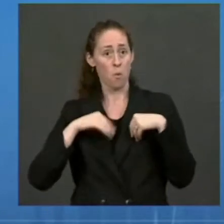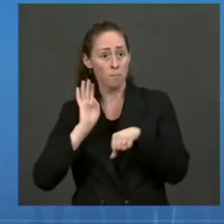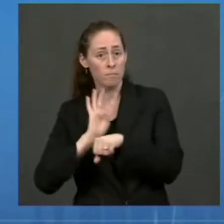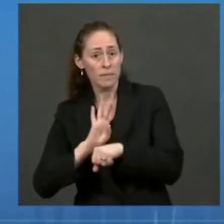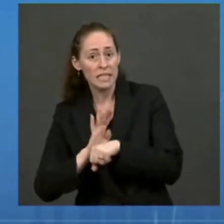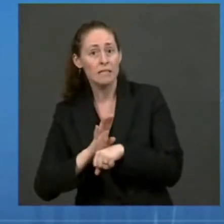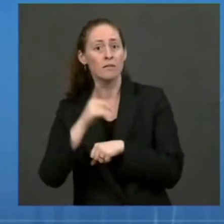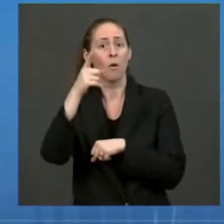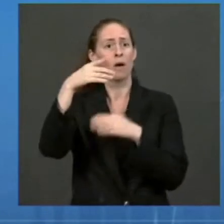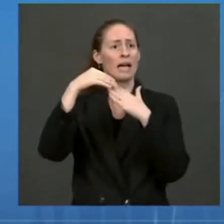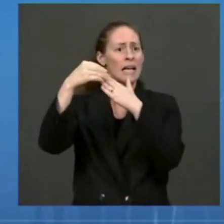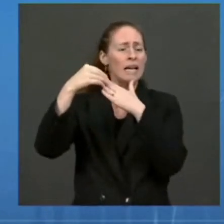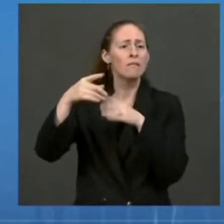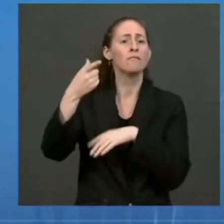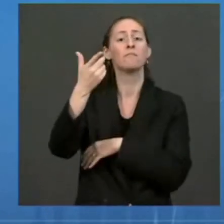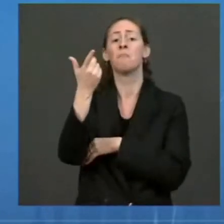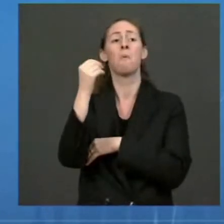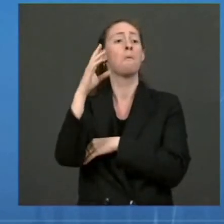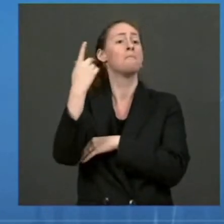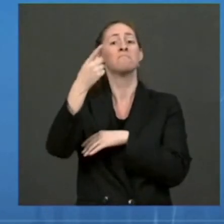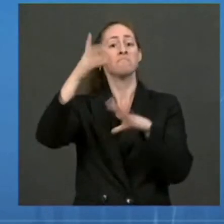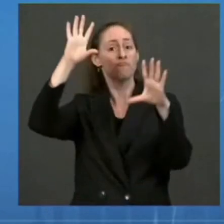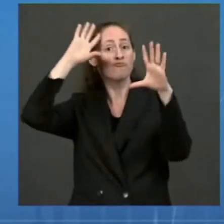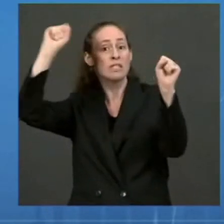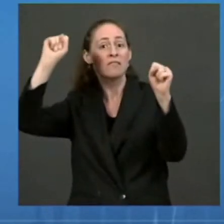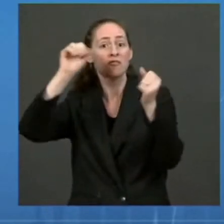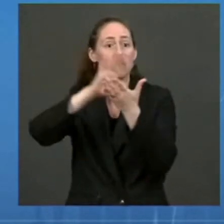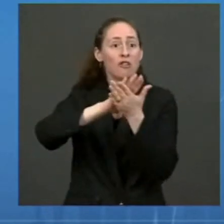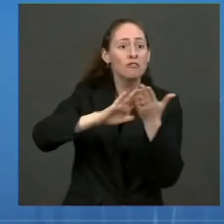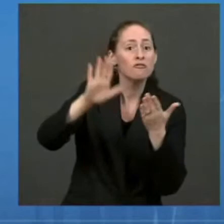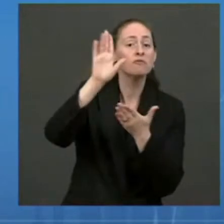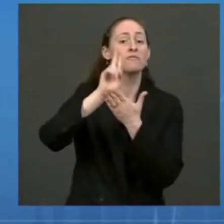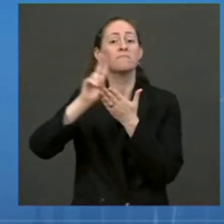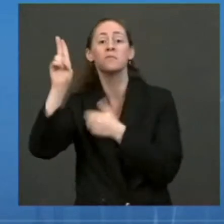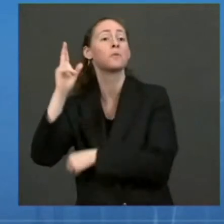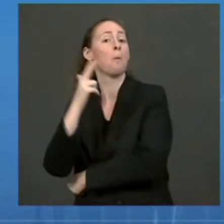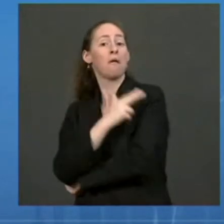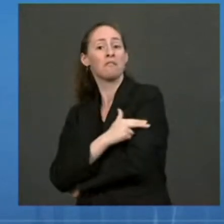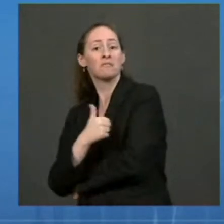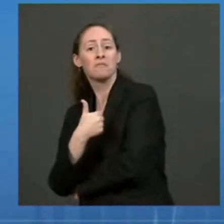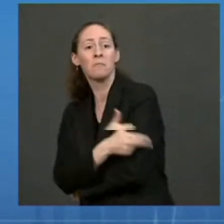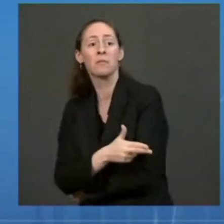ACTION. IF YOU ARE THE LEADER OF A BUSINESS, A COLLEGE, SCHOOL